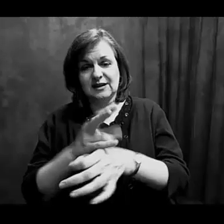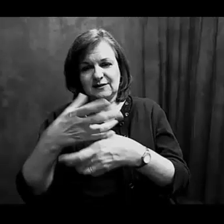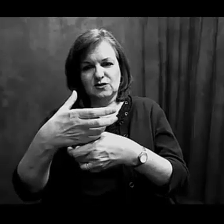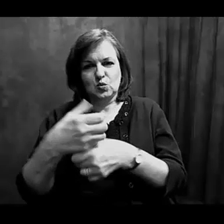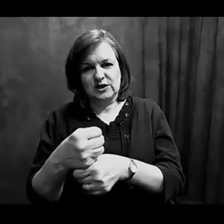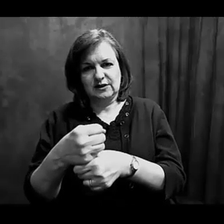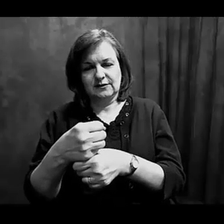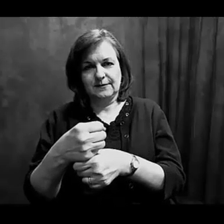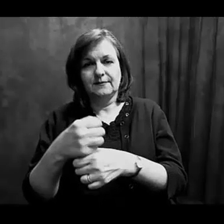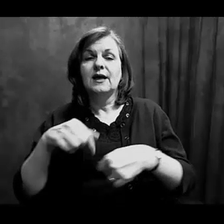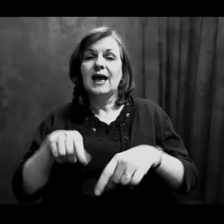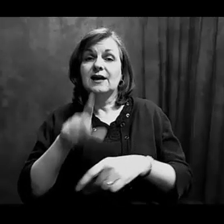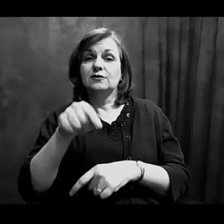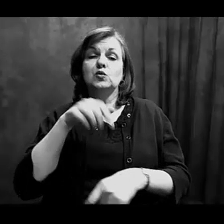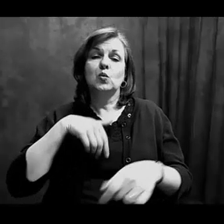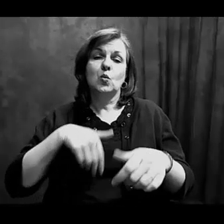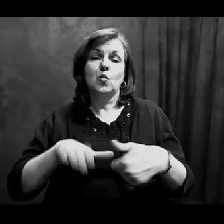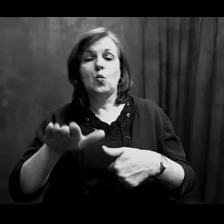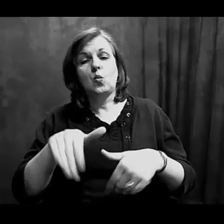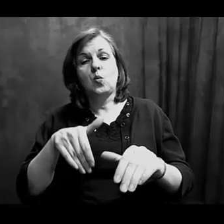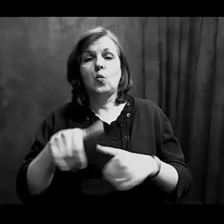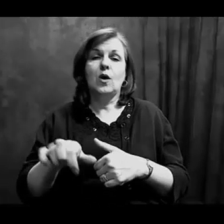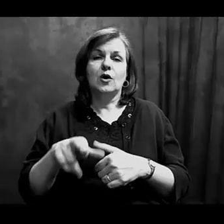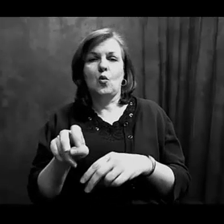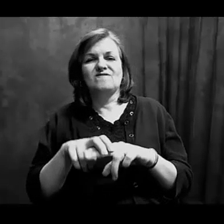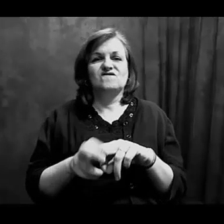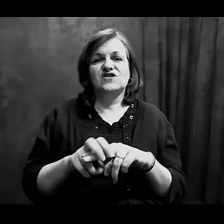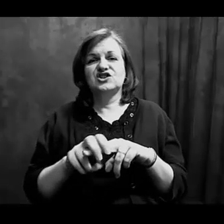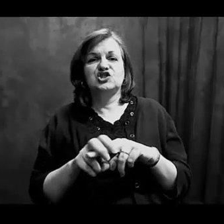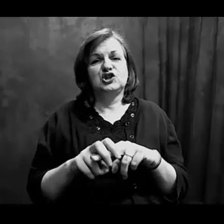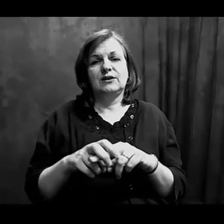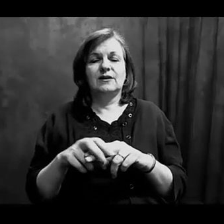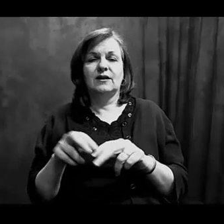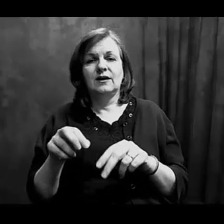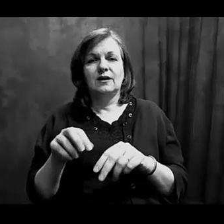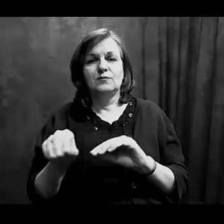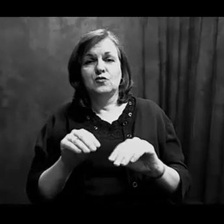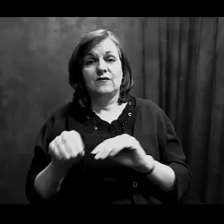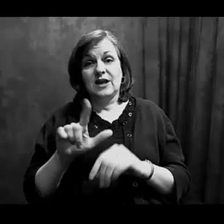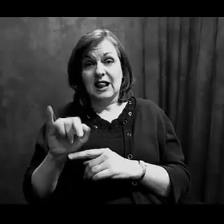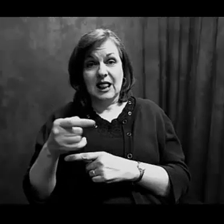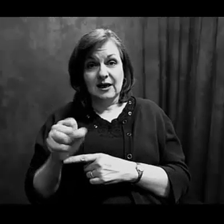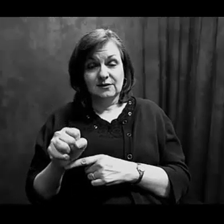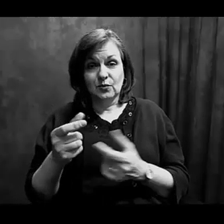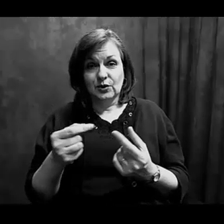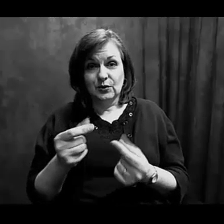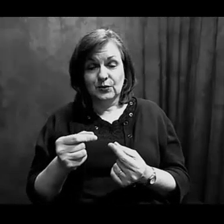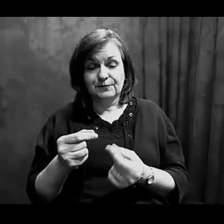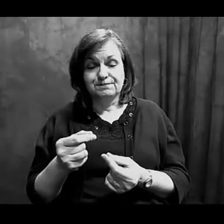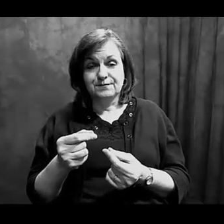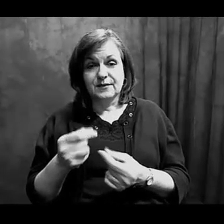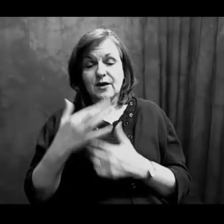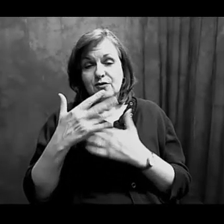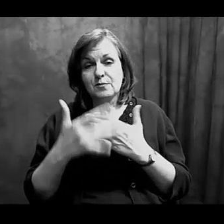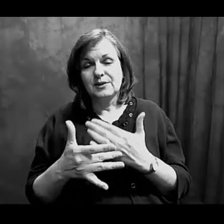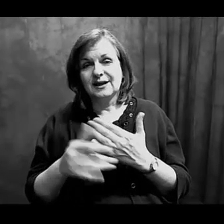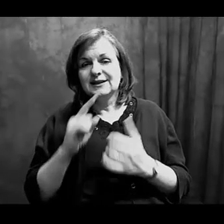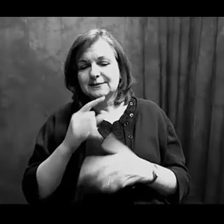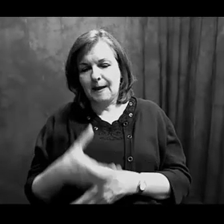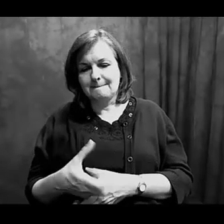so as you walk around and figit! and move your legs you're actually helping to return blood to your heart!